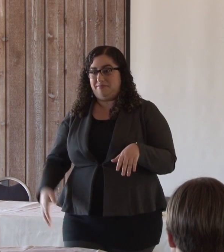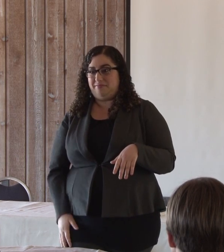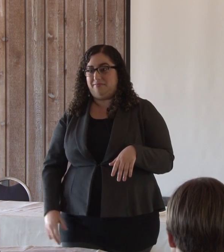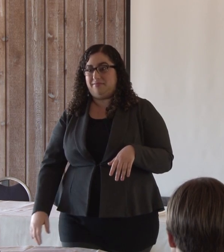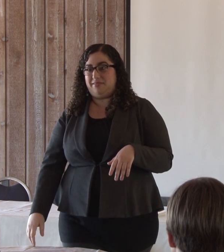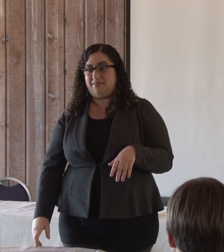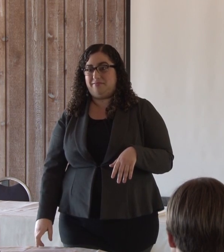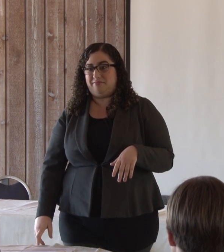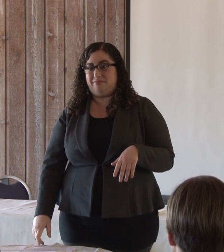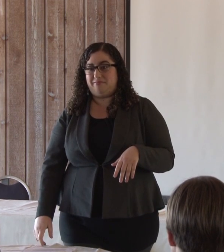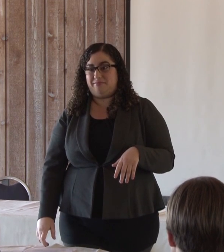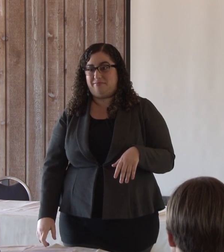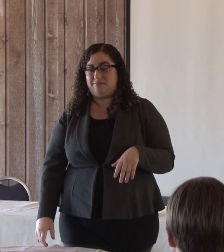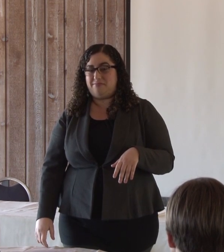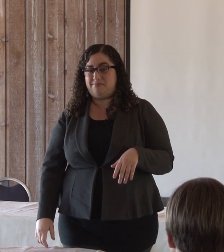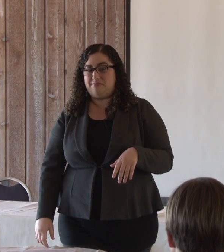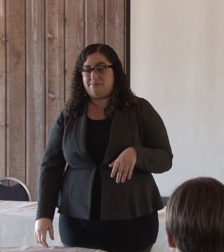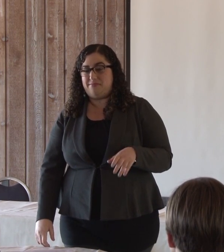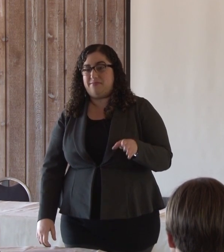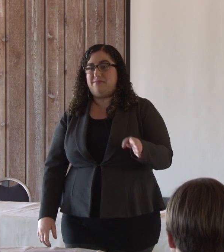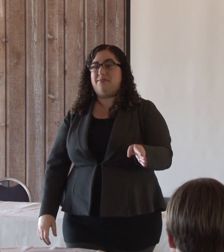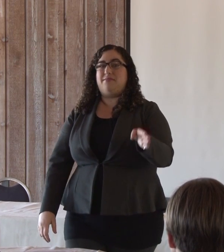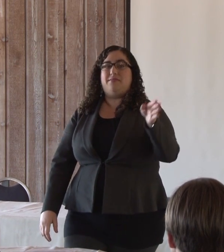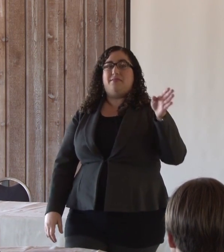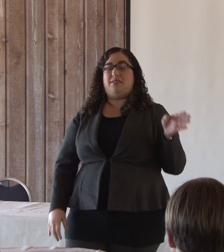Had actually been vomiting. And aspirated. And